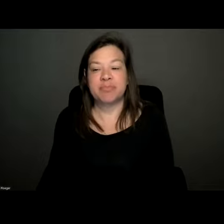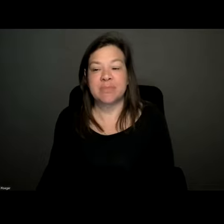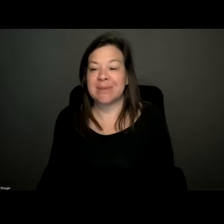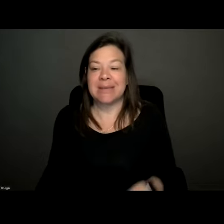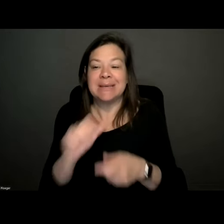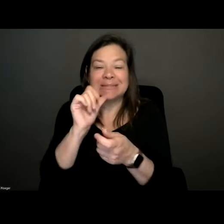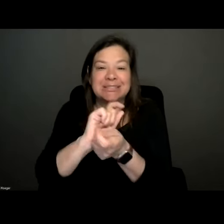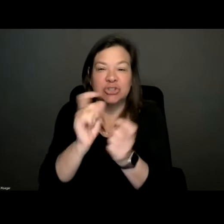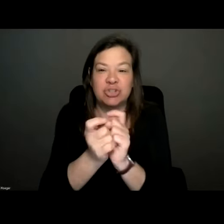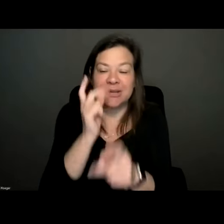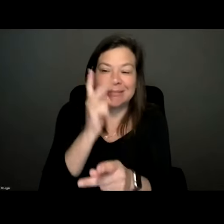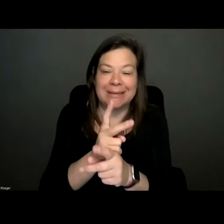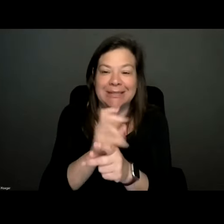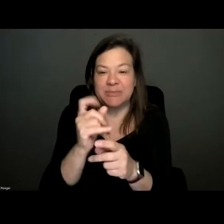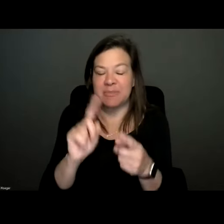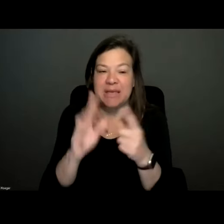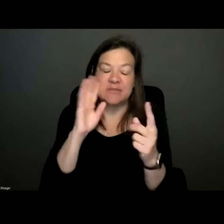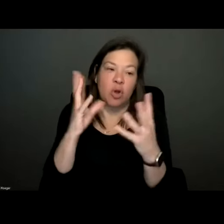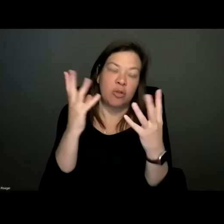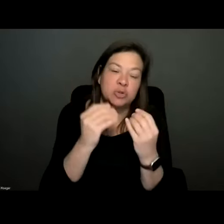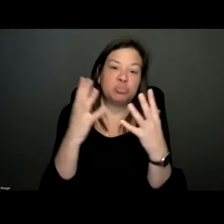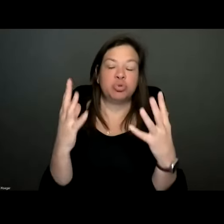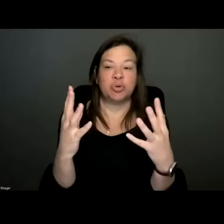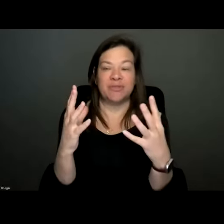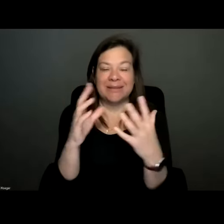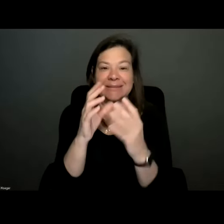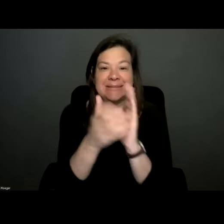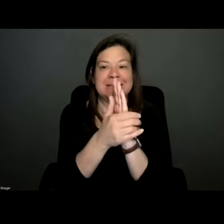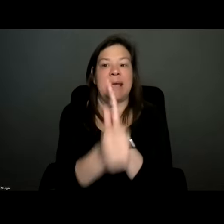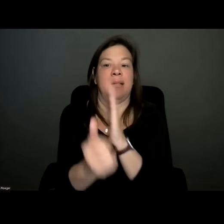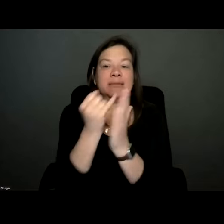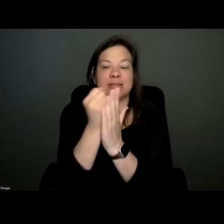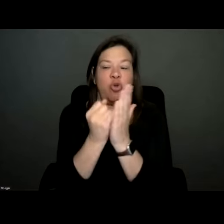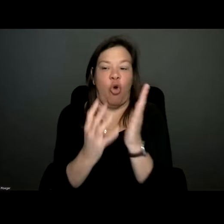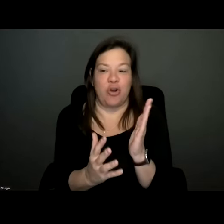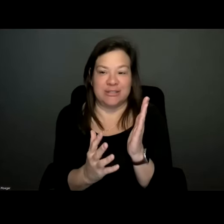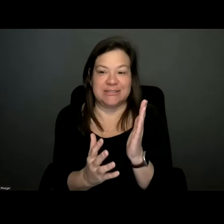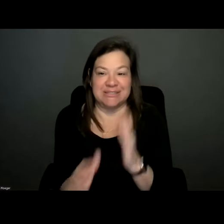for all of those brilliantly talented artists as Lloyd was mentioning as well.